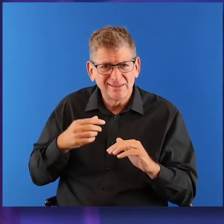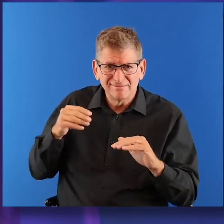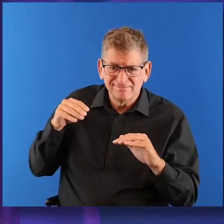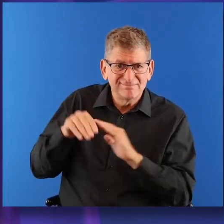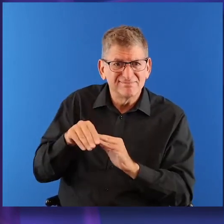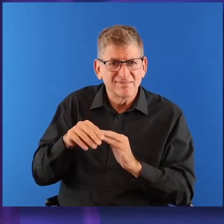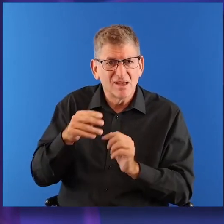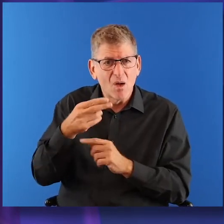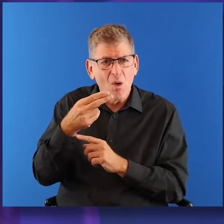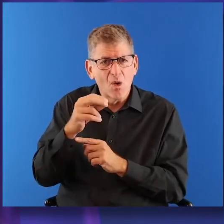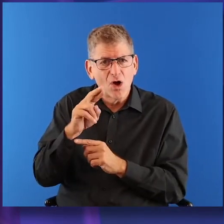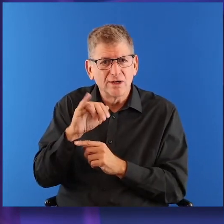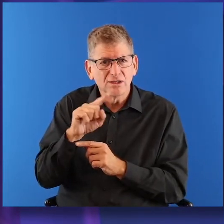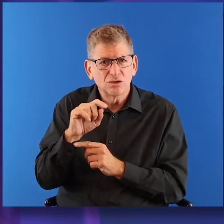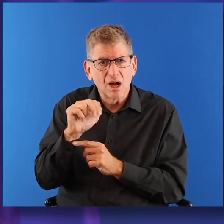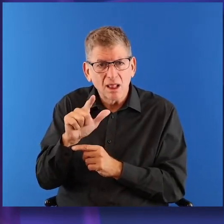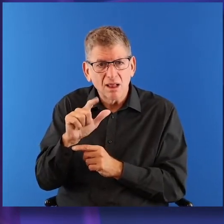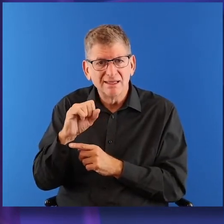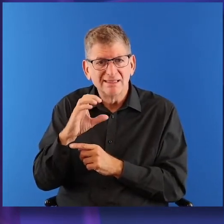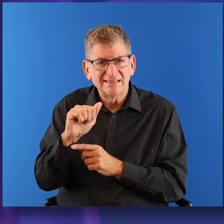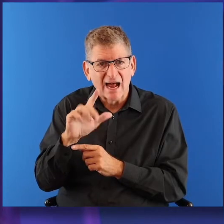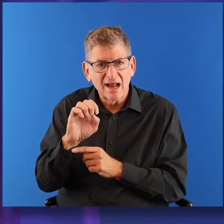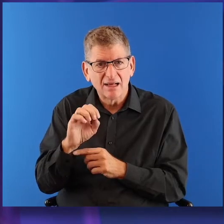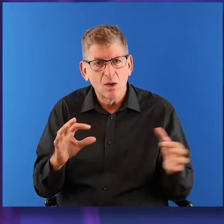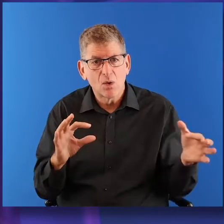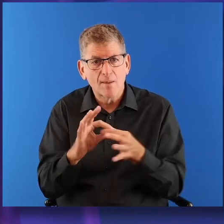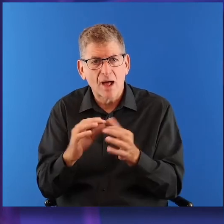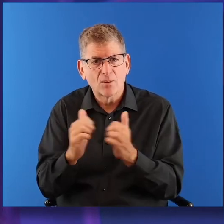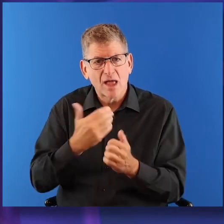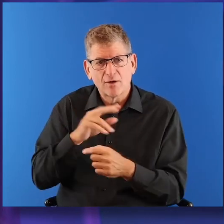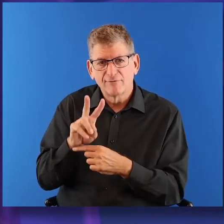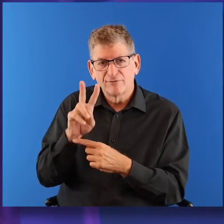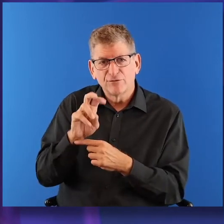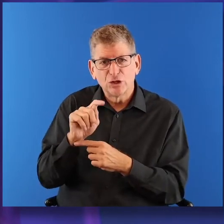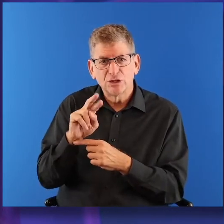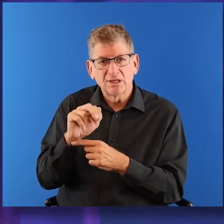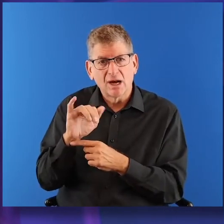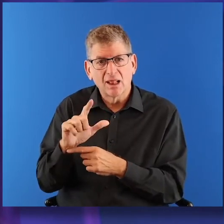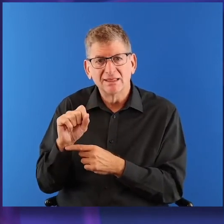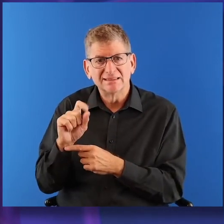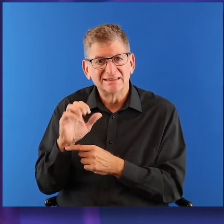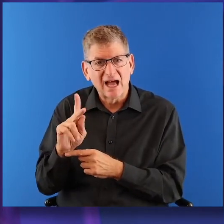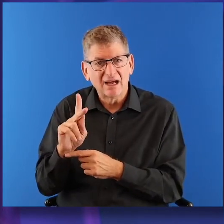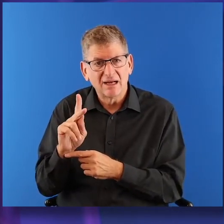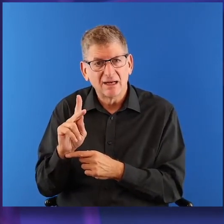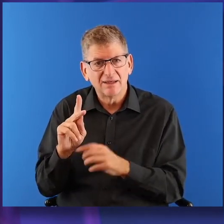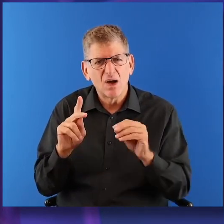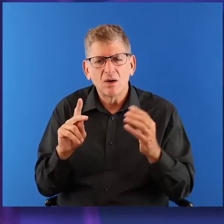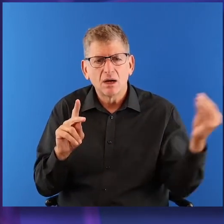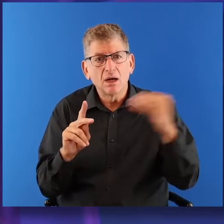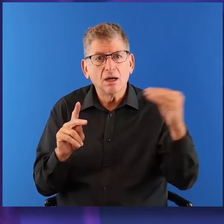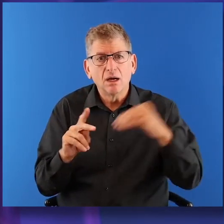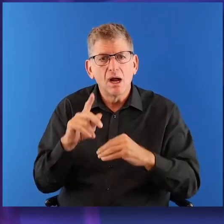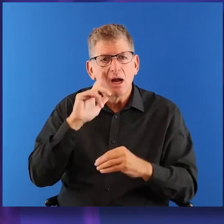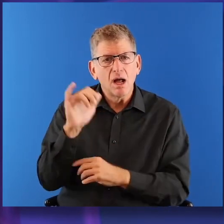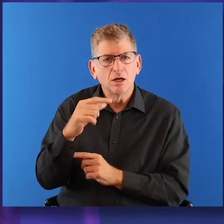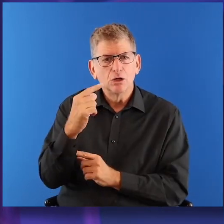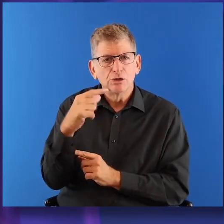their horizontal scale combined with our vertical stack. This is introducing things like GPT3, towering magnetron,